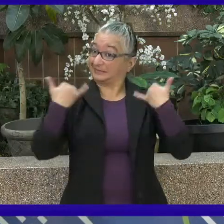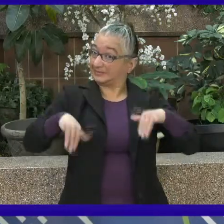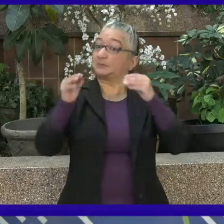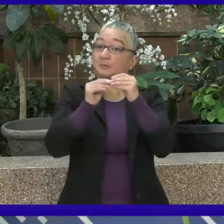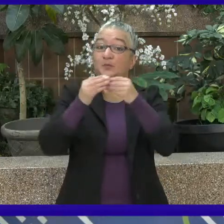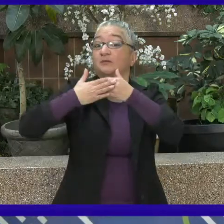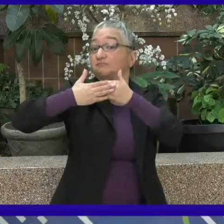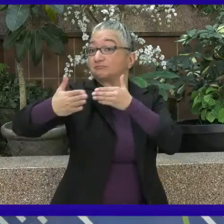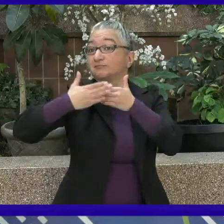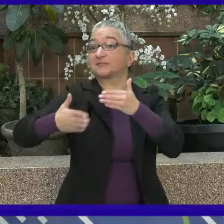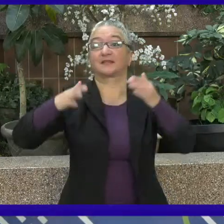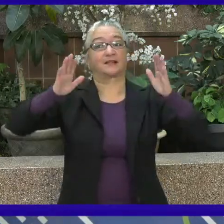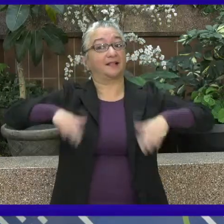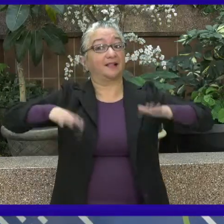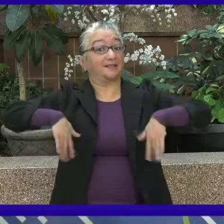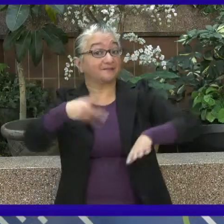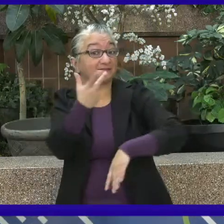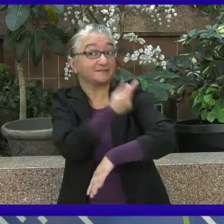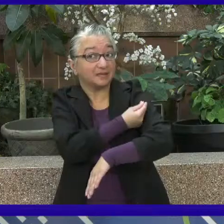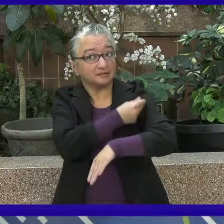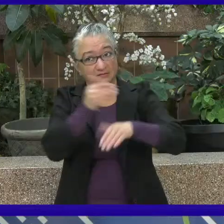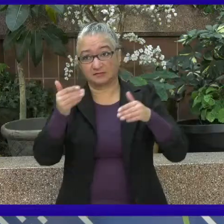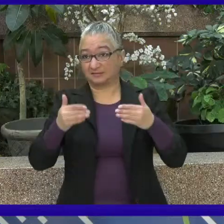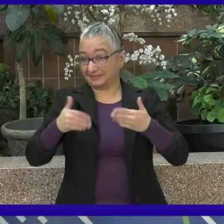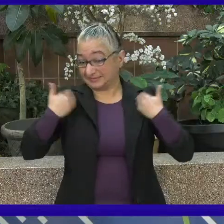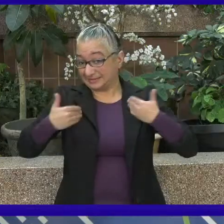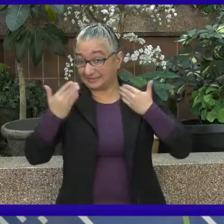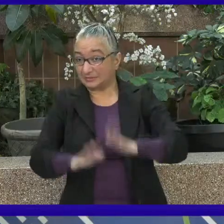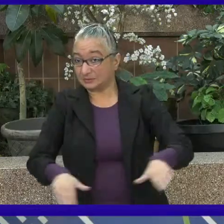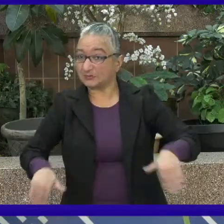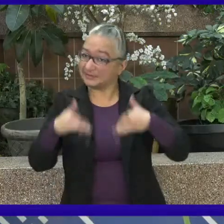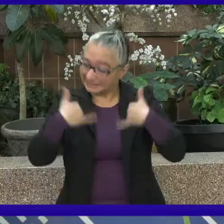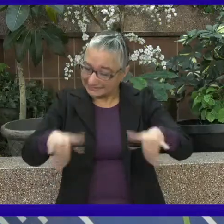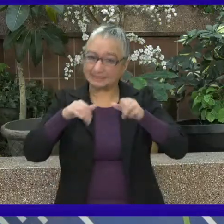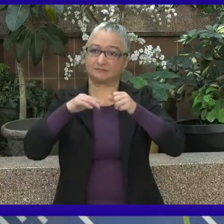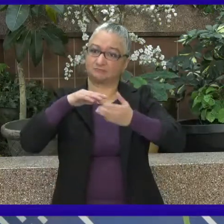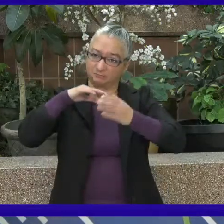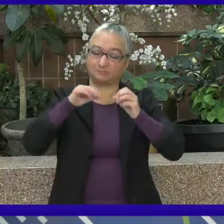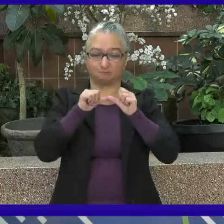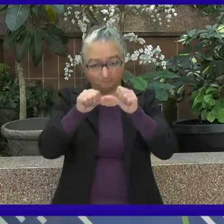dr sharkey it was a privilege to start this journey with you and i hope that your subsequent